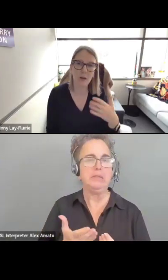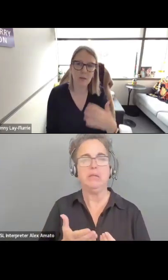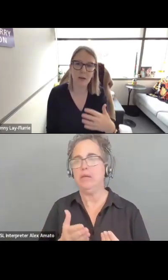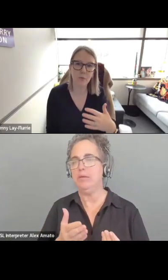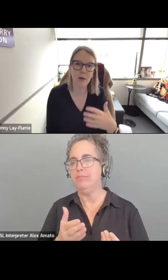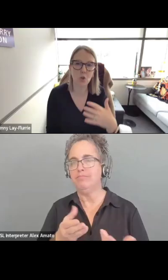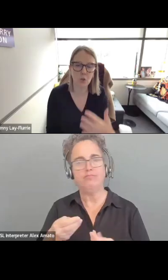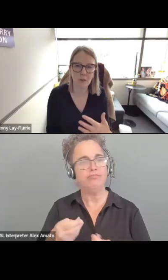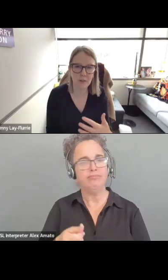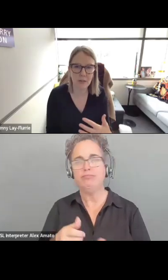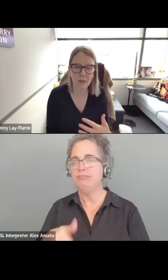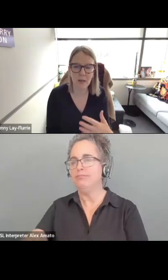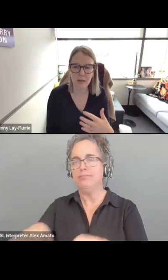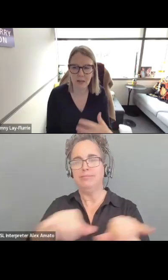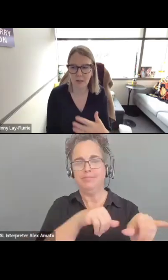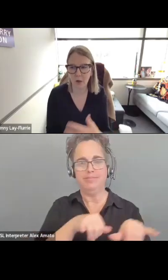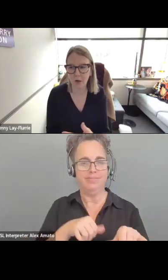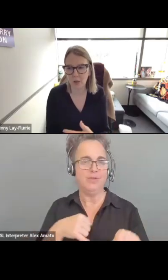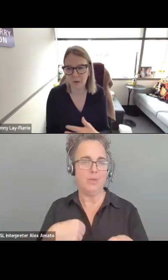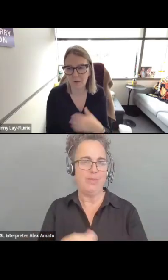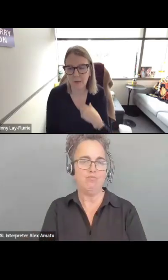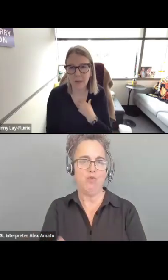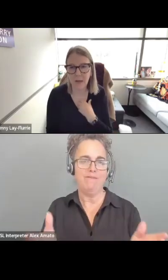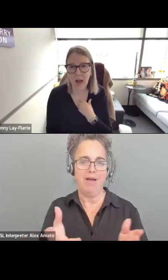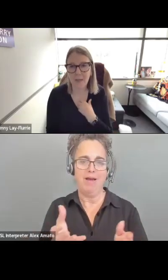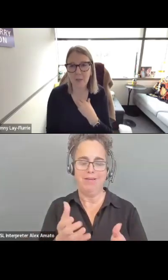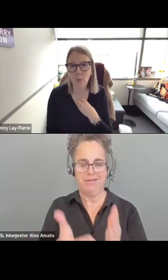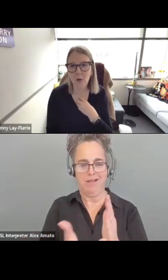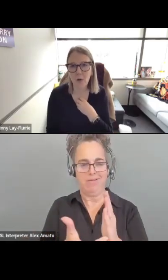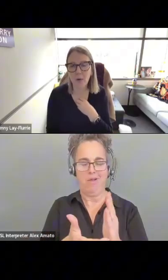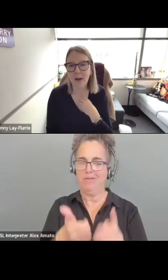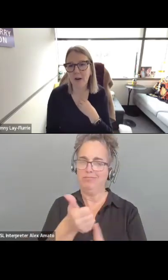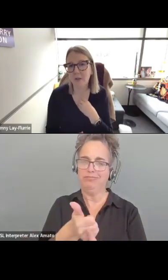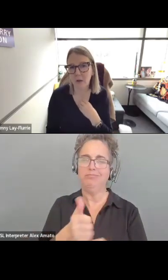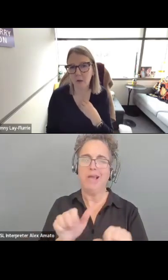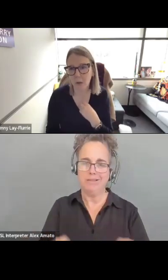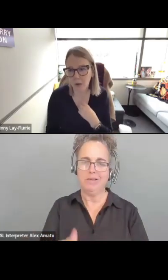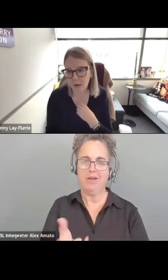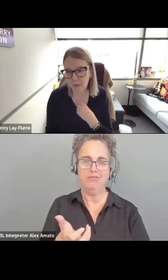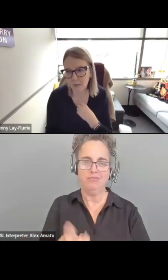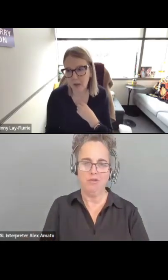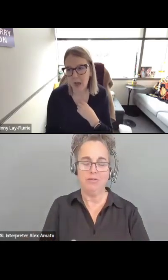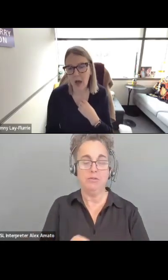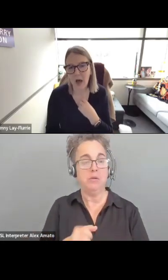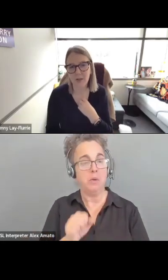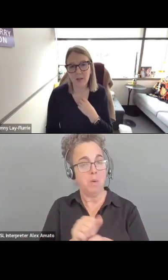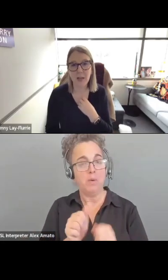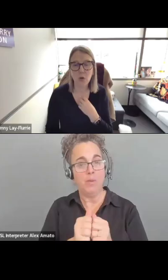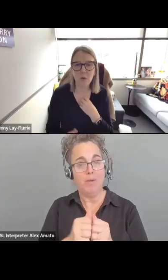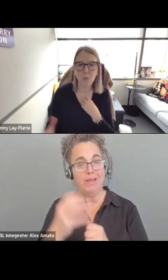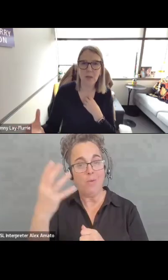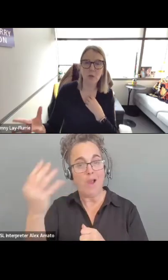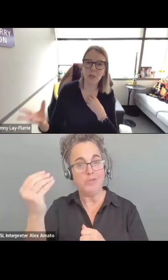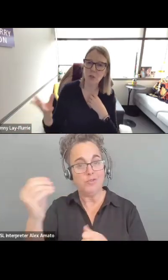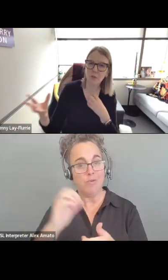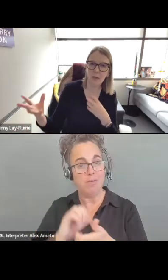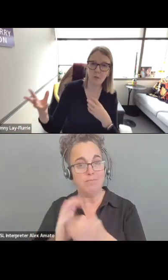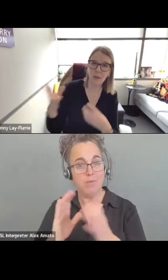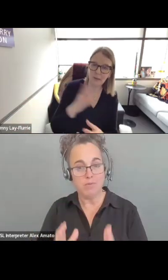that we are delivering trusted technologies. And then work with our external partners to make sure that we are doing two things.